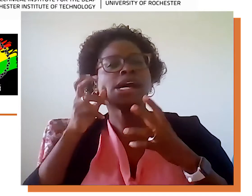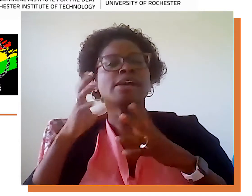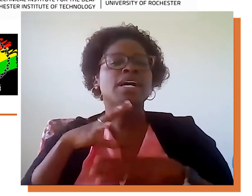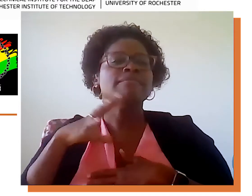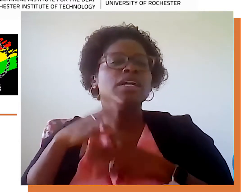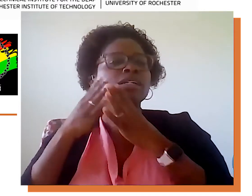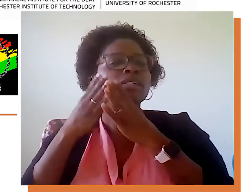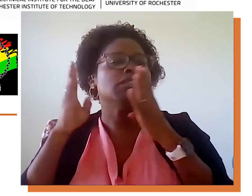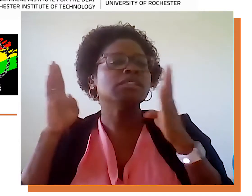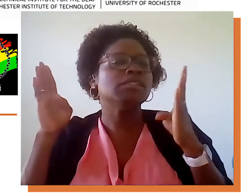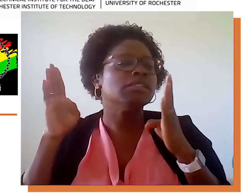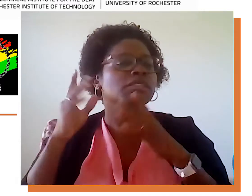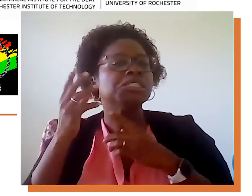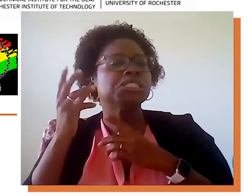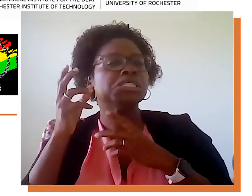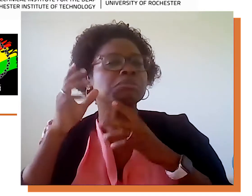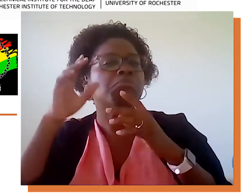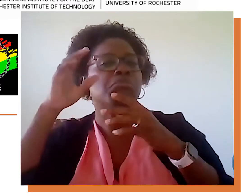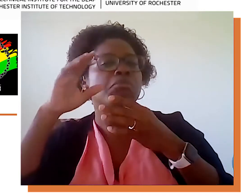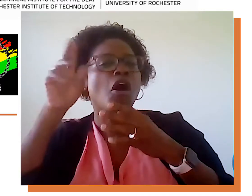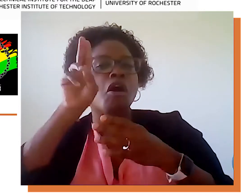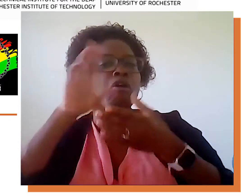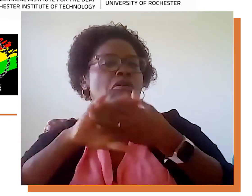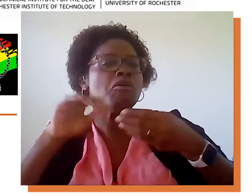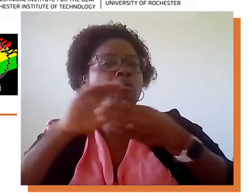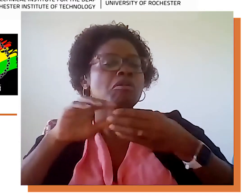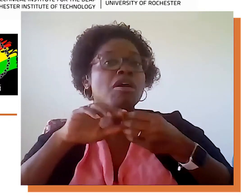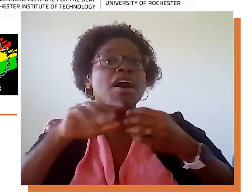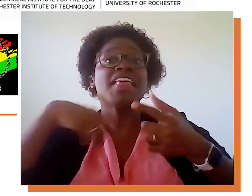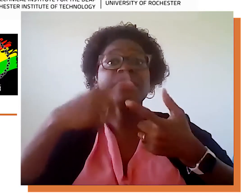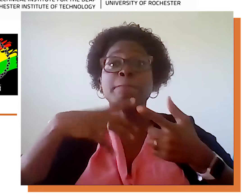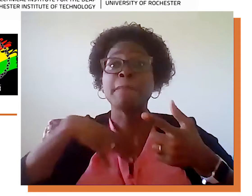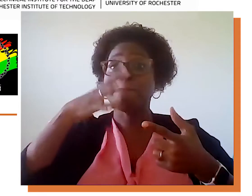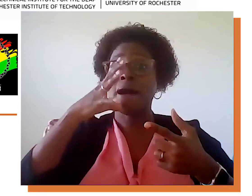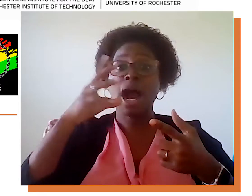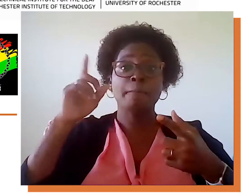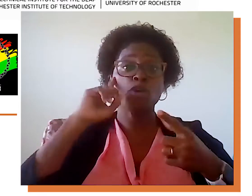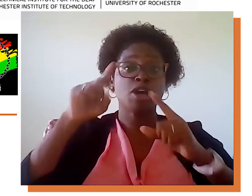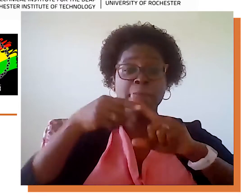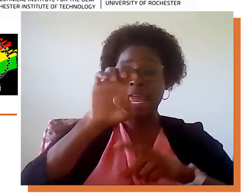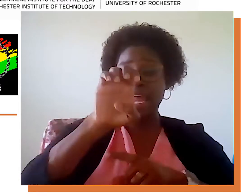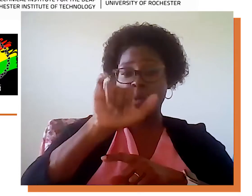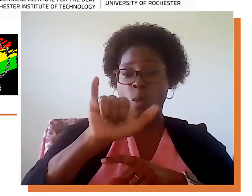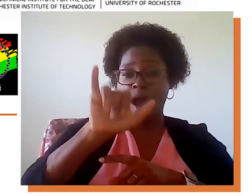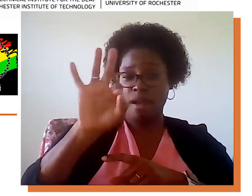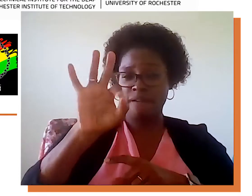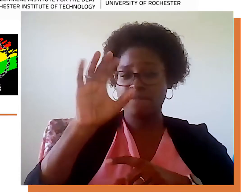But I listened to him with an open mind. I listened to the stories that he told me about R.I.T.